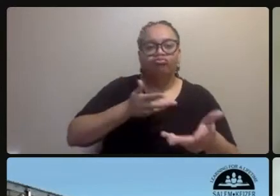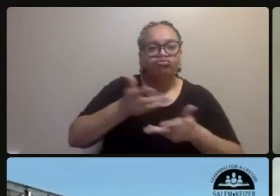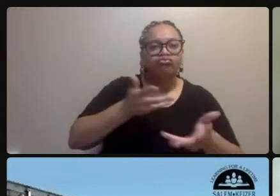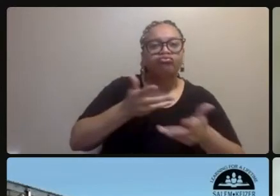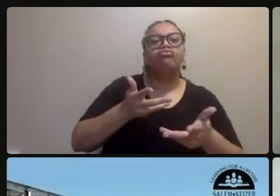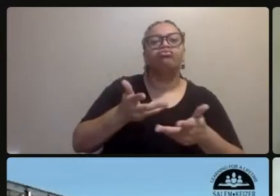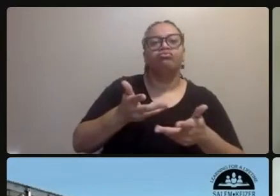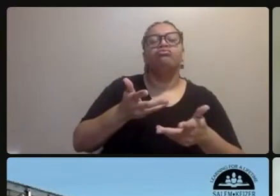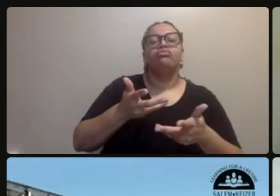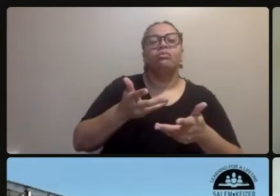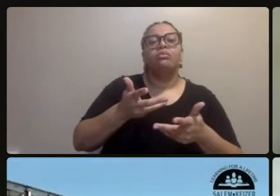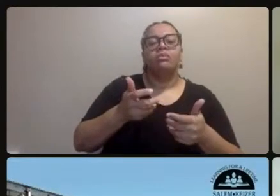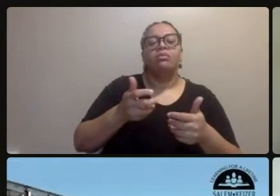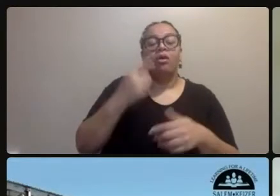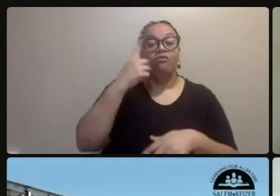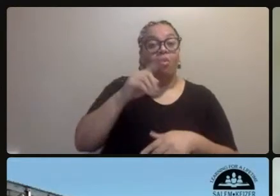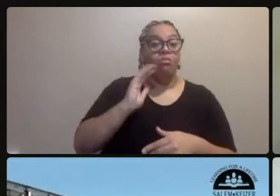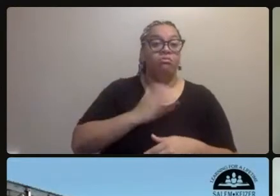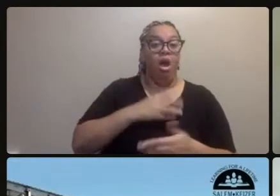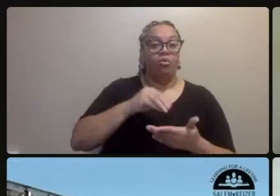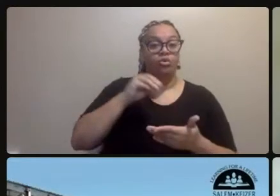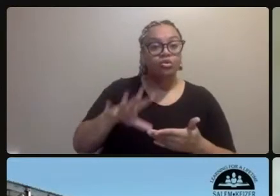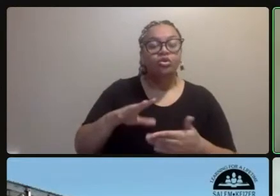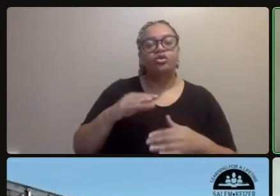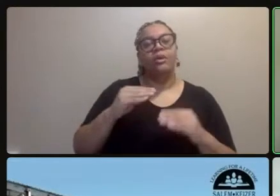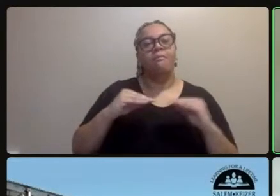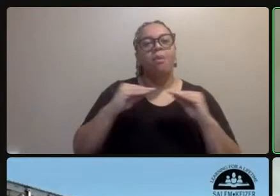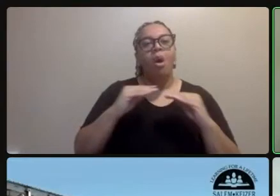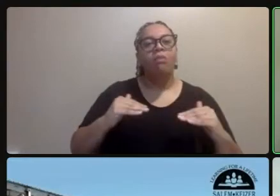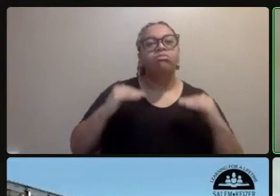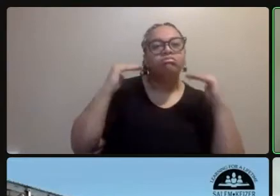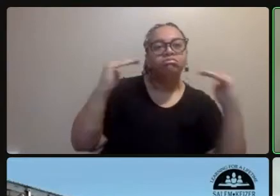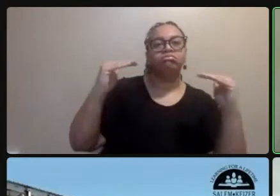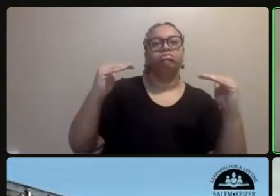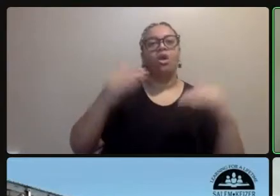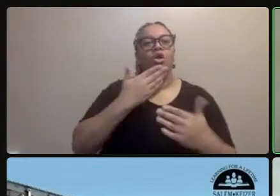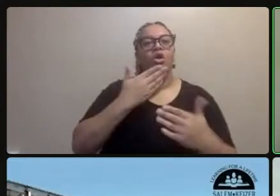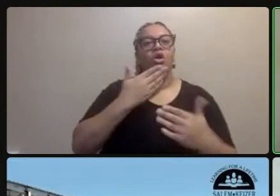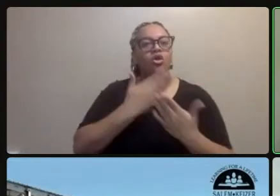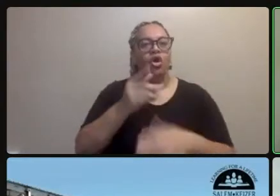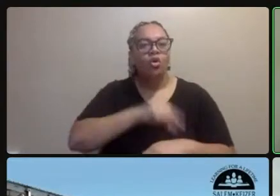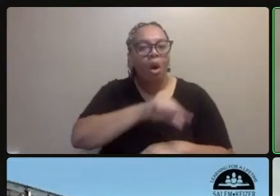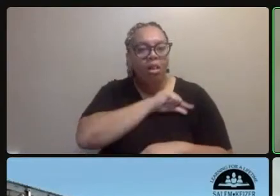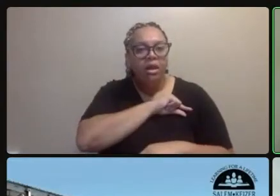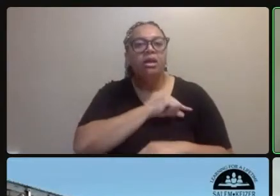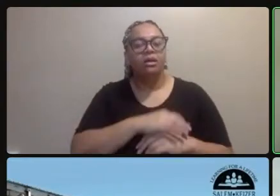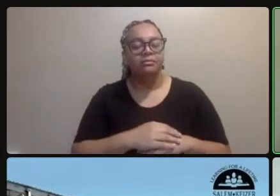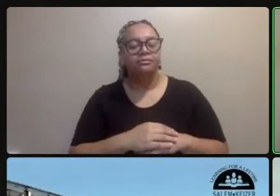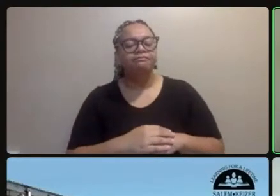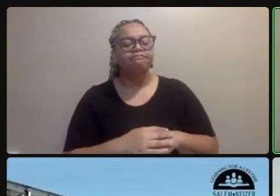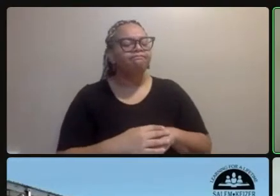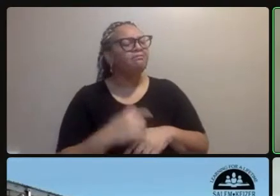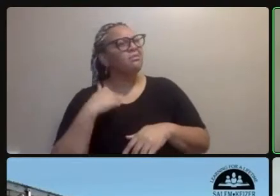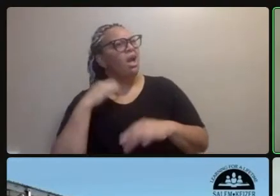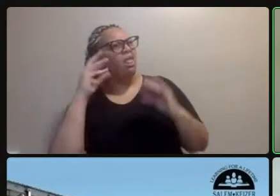THAT MITIGATES BIASES AND KEEPS THE FOCUS ON OUR STUDENTS